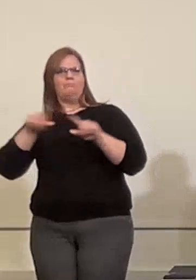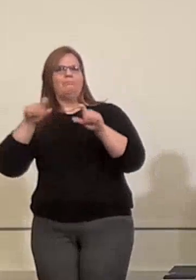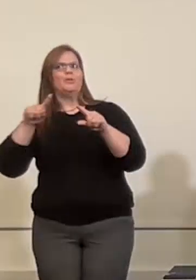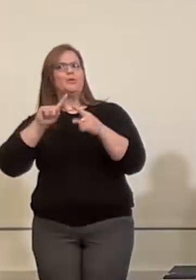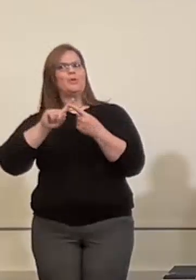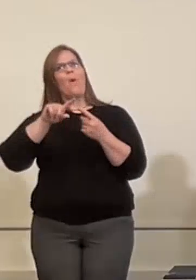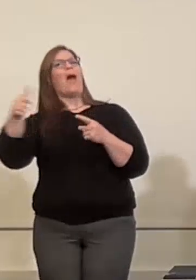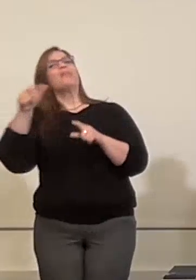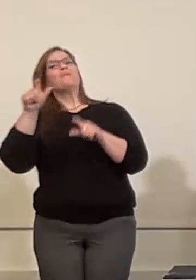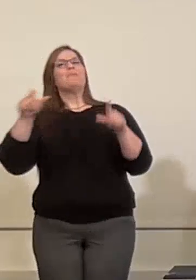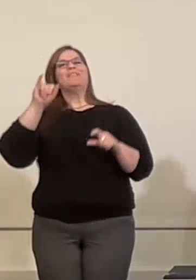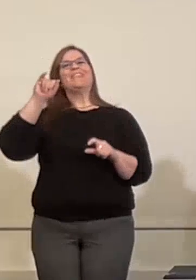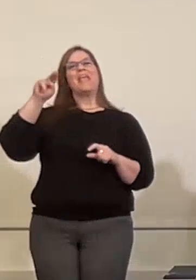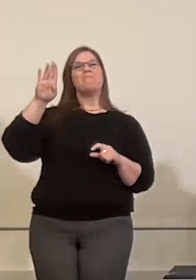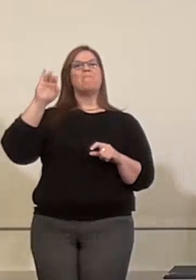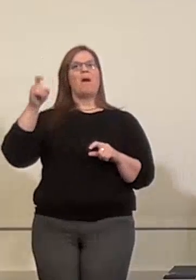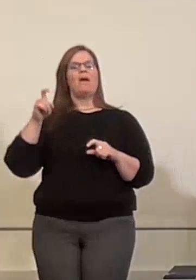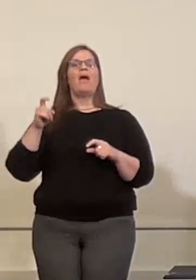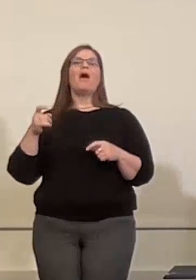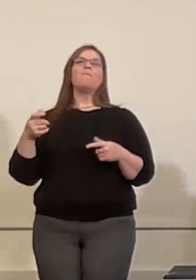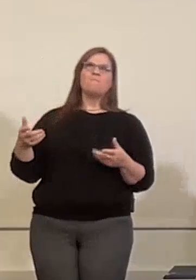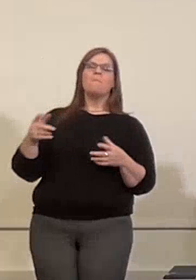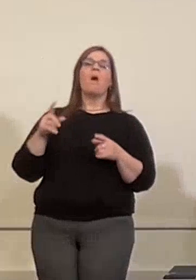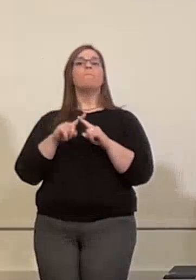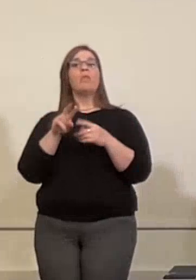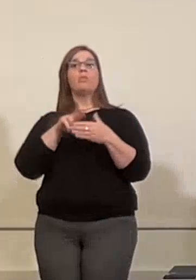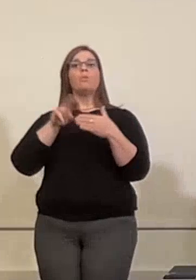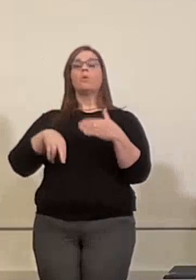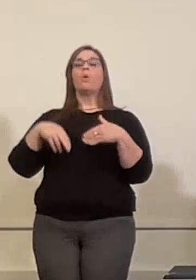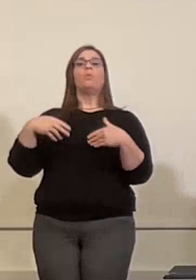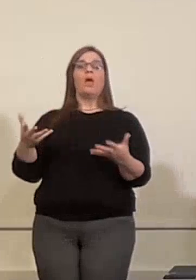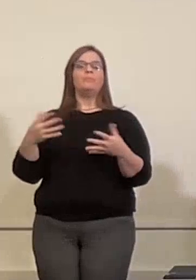But what it was resulting to is I could schedule a meeting six